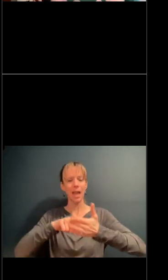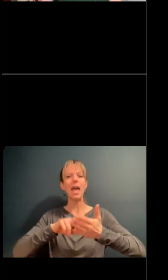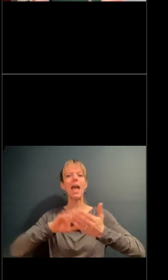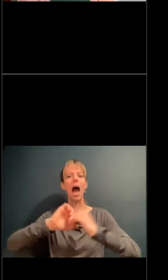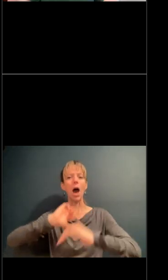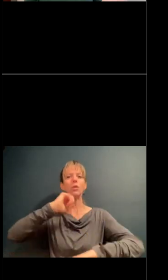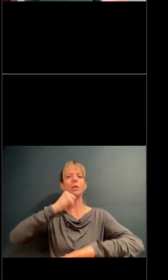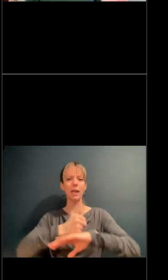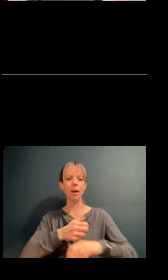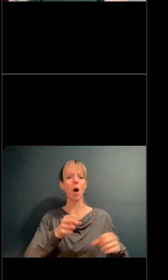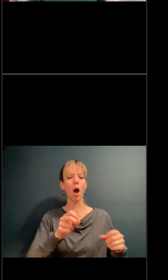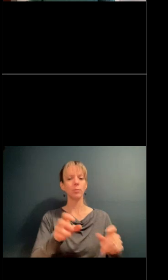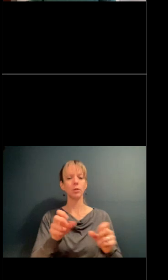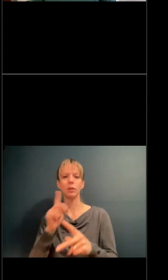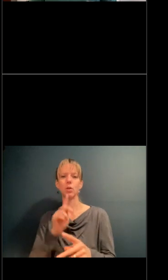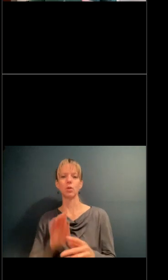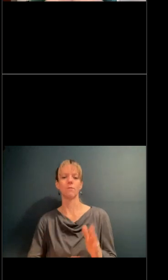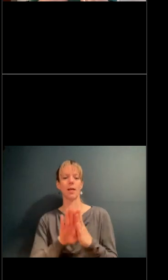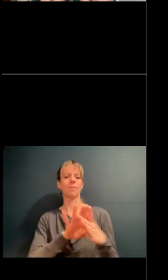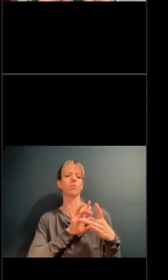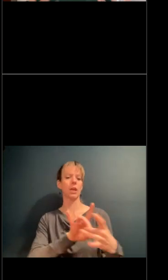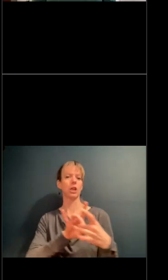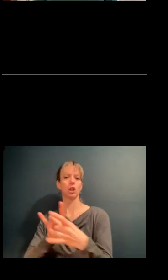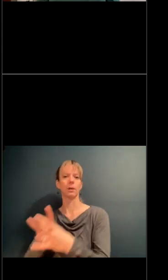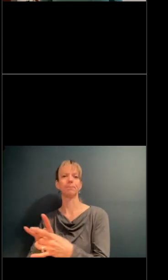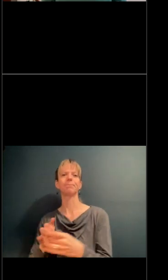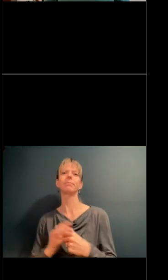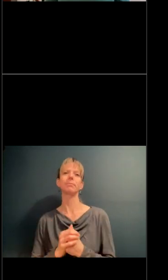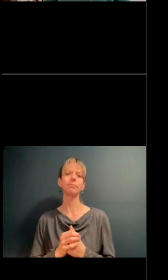for those relationships to form. There's kind of a formula here.